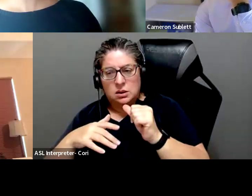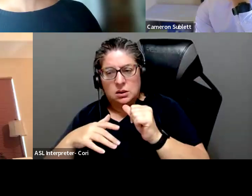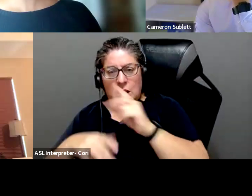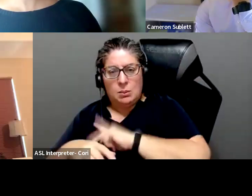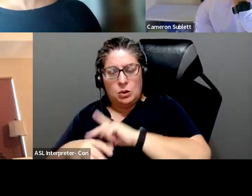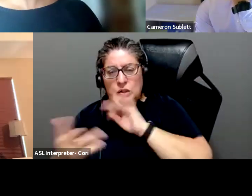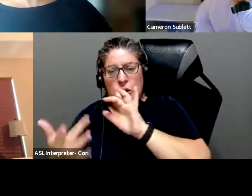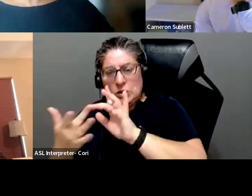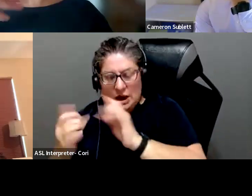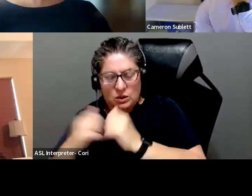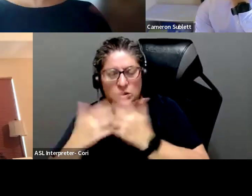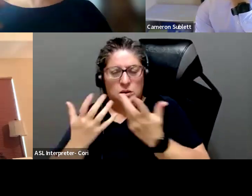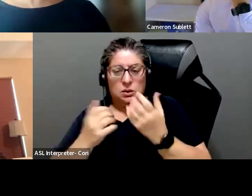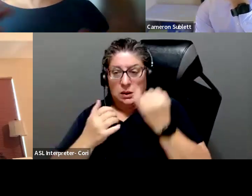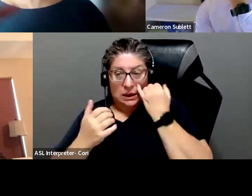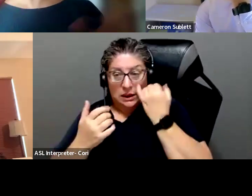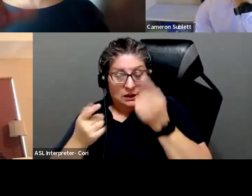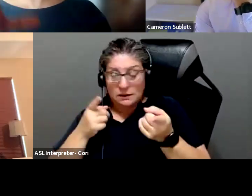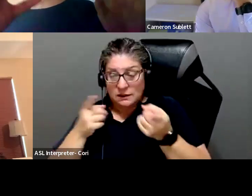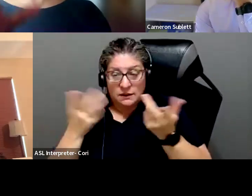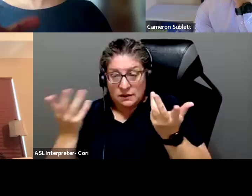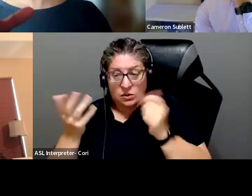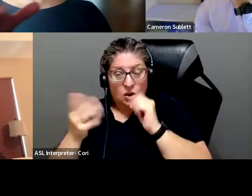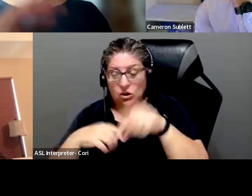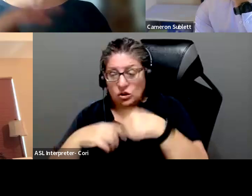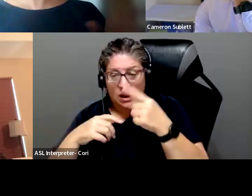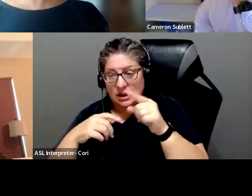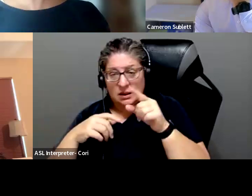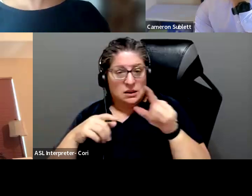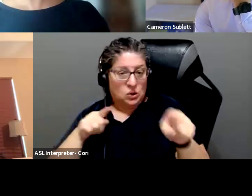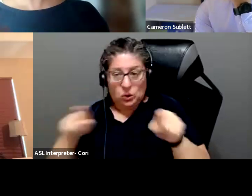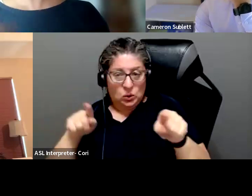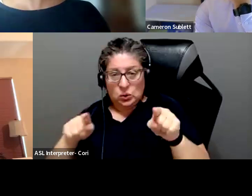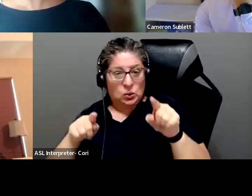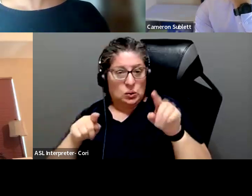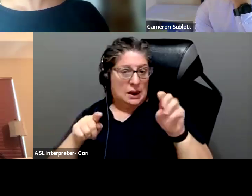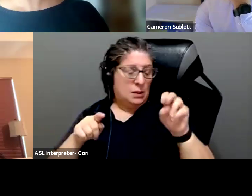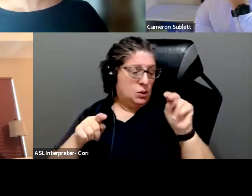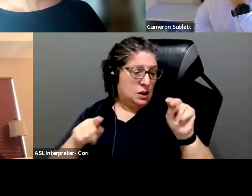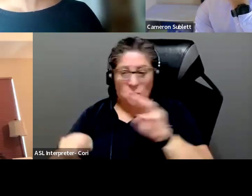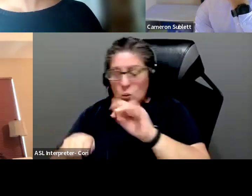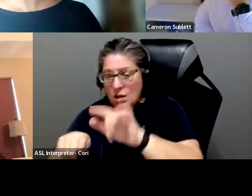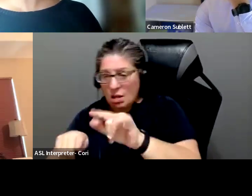out to them. Not just Cameron or will, but anybody who has an idea